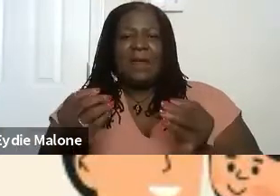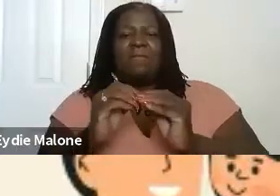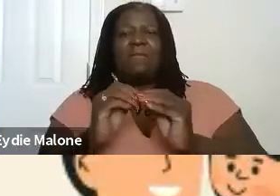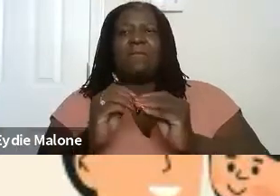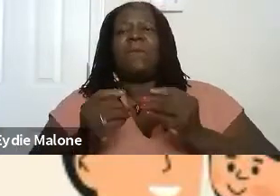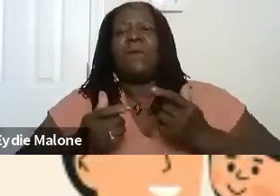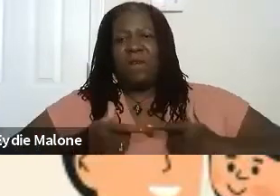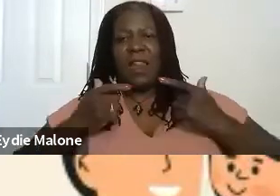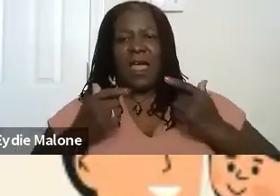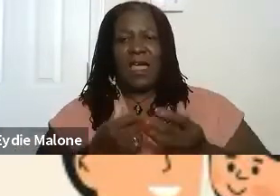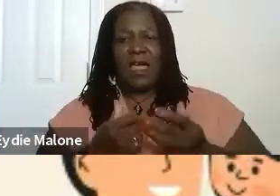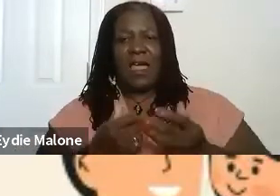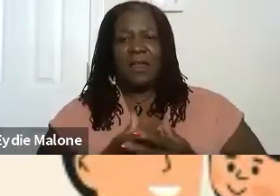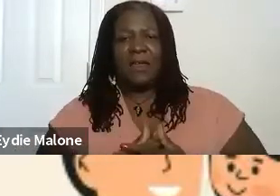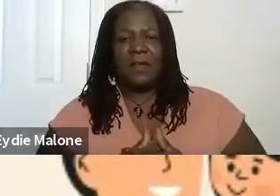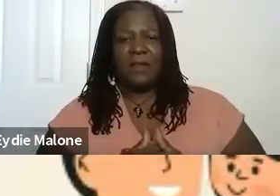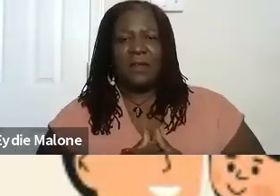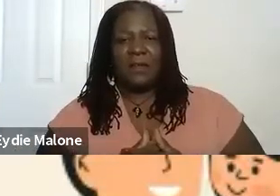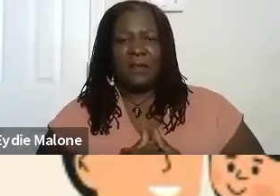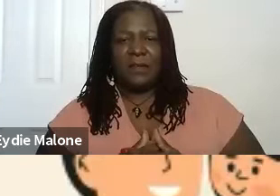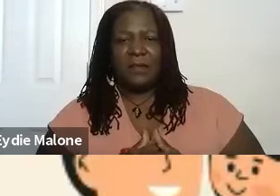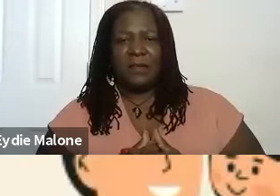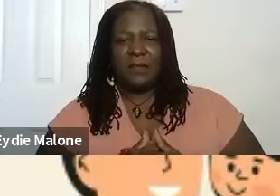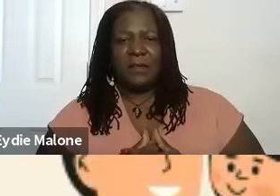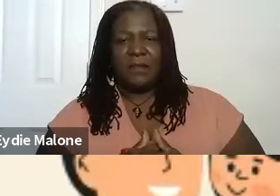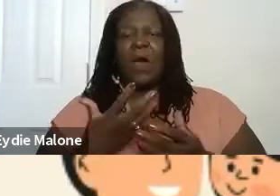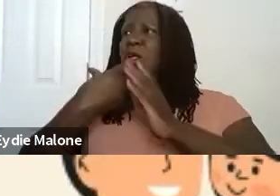the outside. I want to go places. I wanted to go shopping, I wanted to go out to eat,